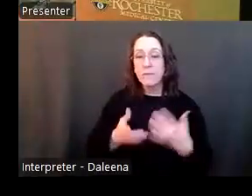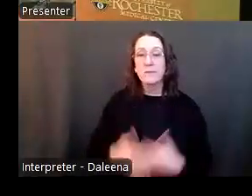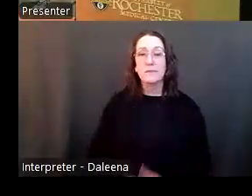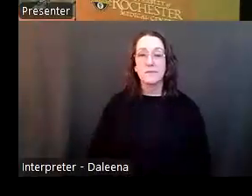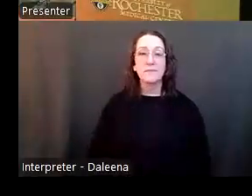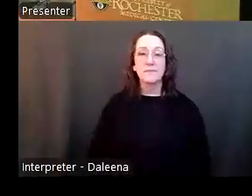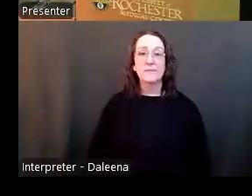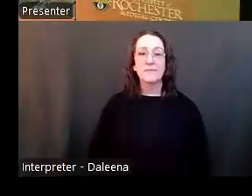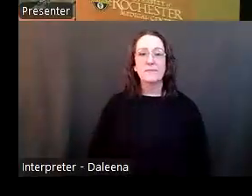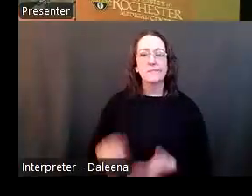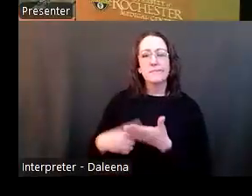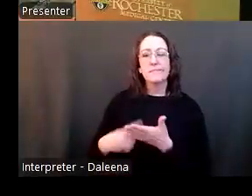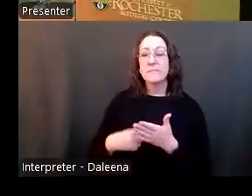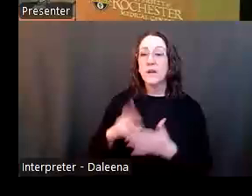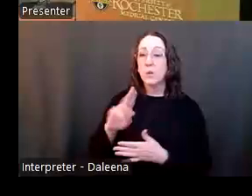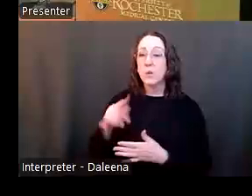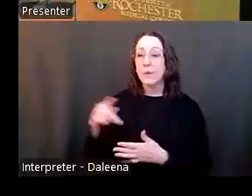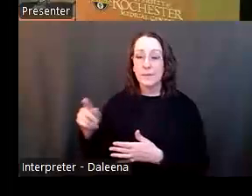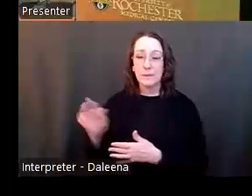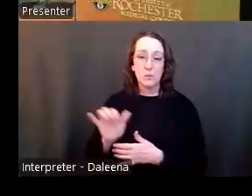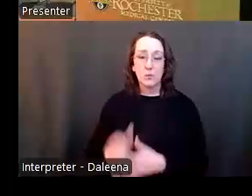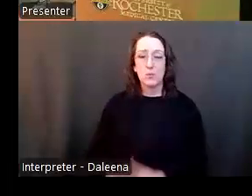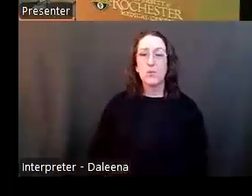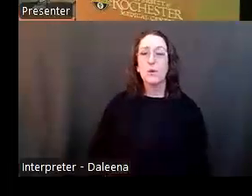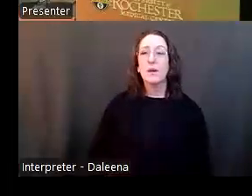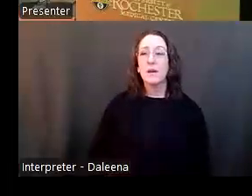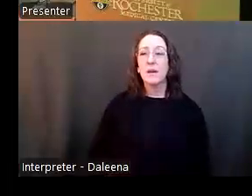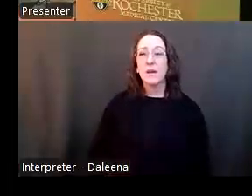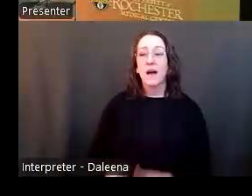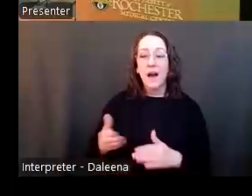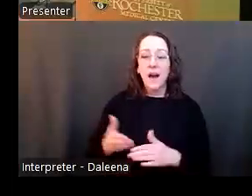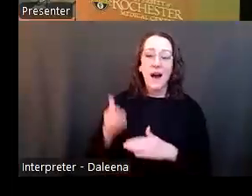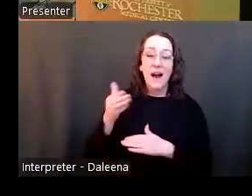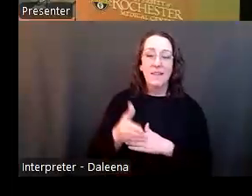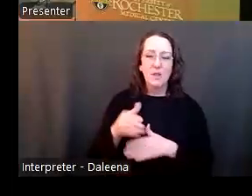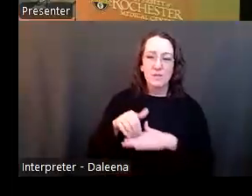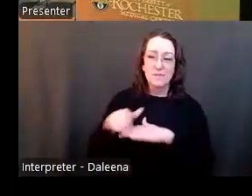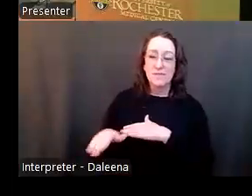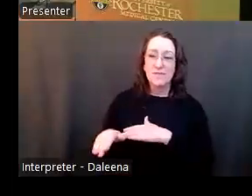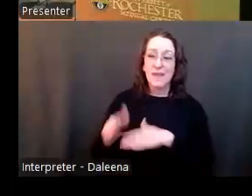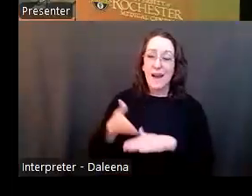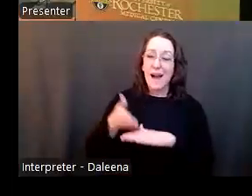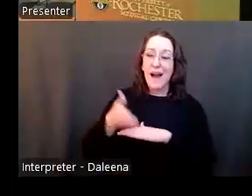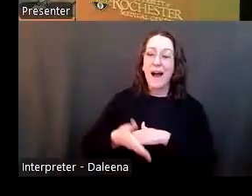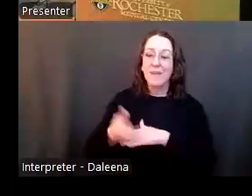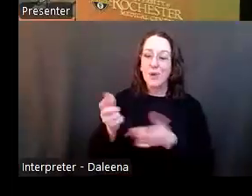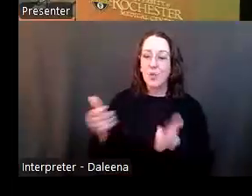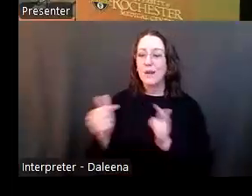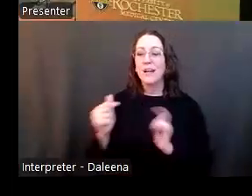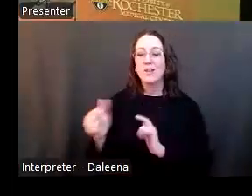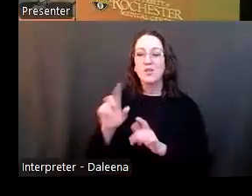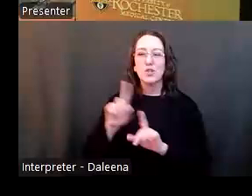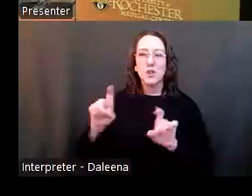a little bit about up as well and then afterwards I send them a post rotation survey and ask mainly